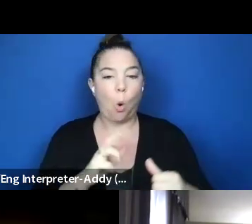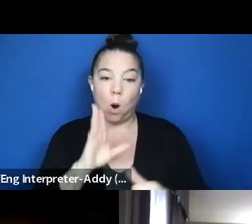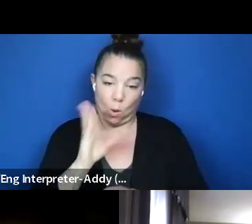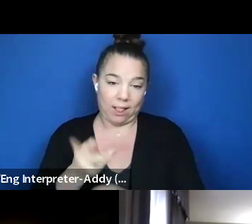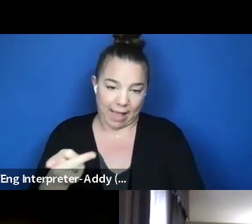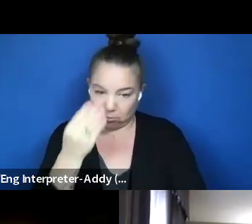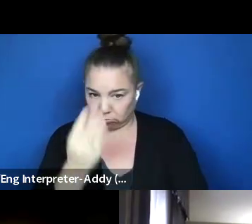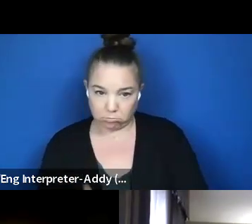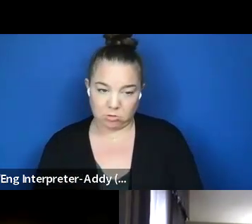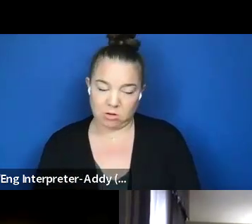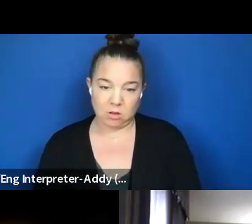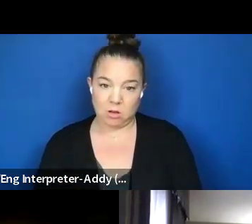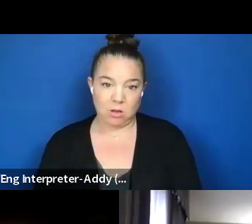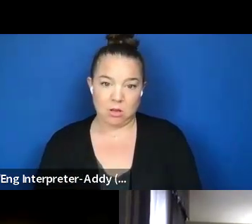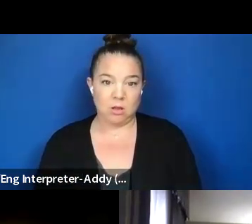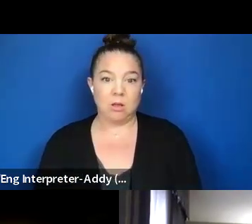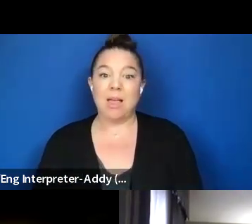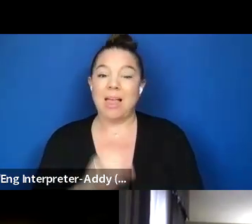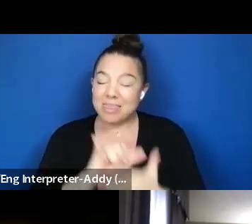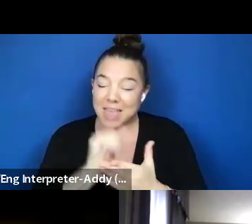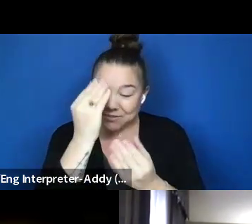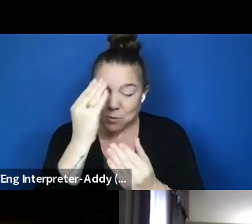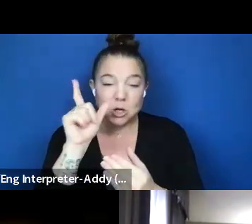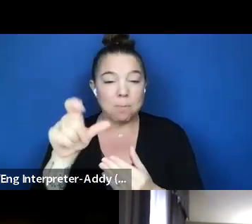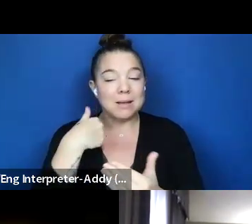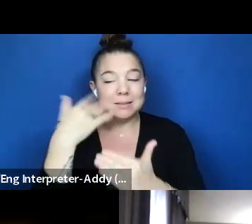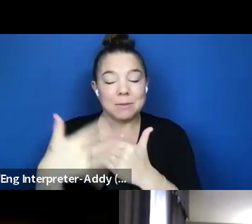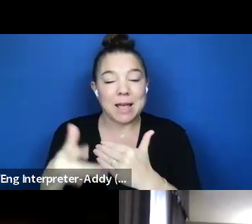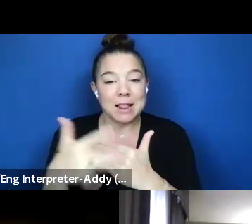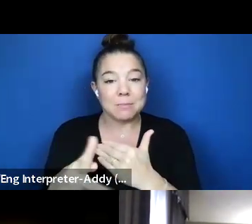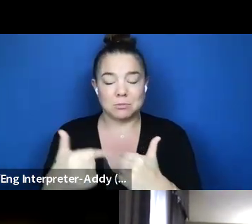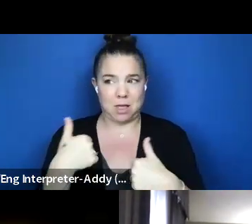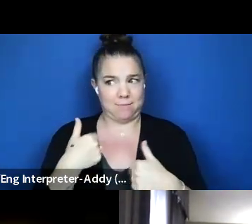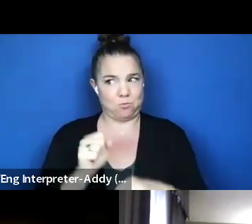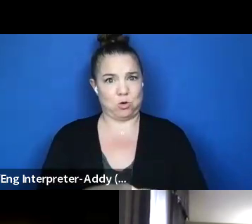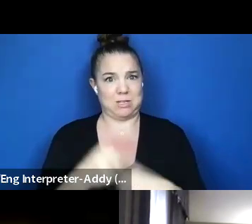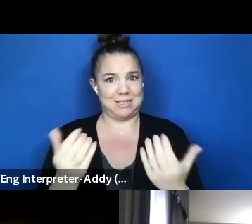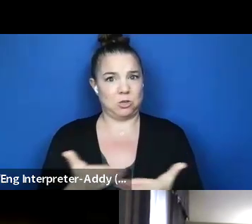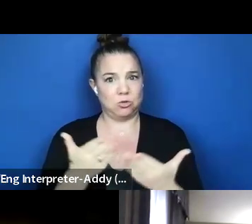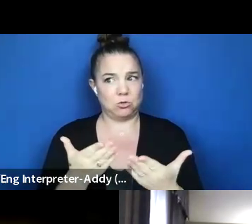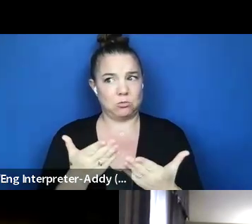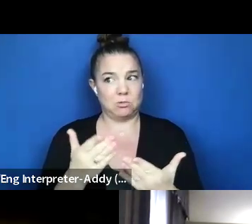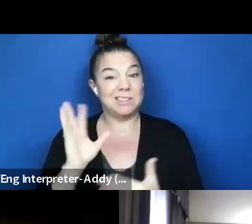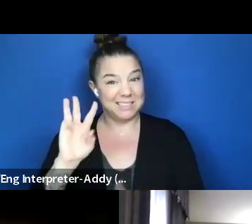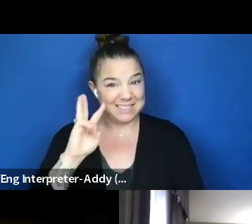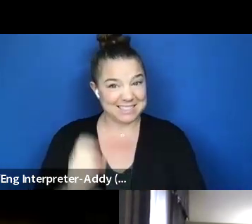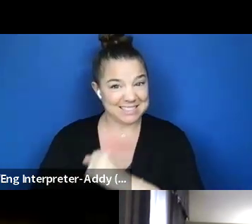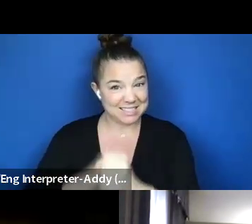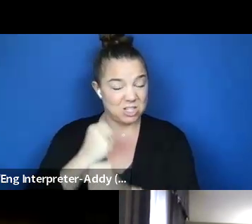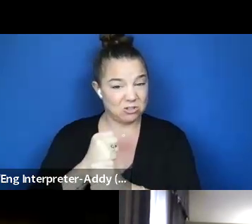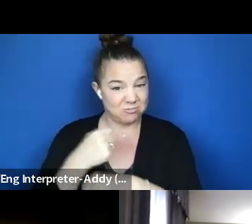Don Posh: This information should be out there. I sometimes, you know, I've been here for I'm going on 6 years, and sometimes I've been